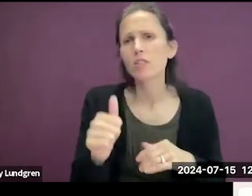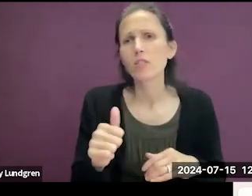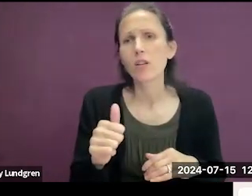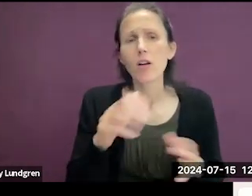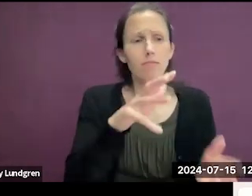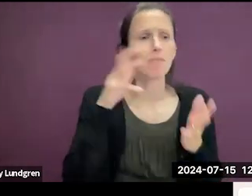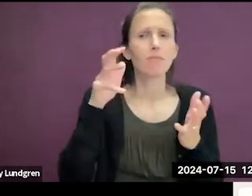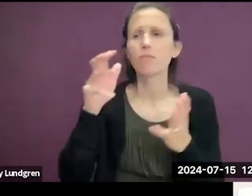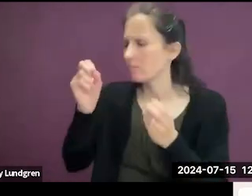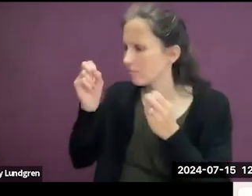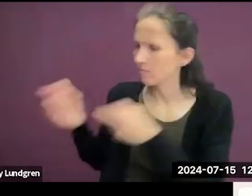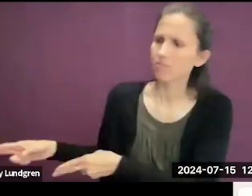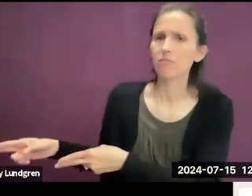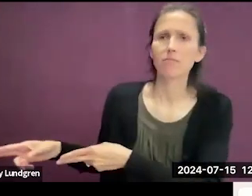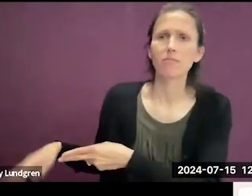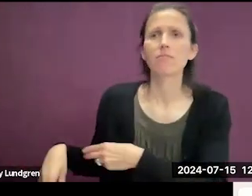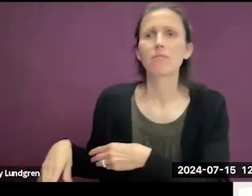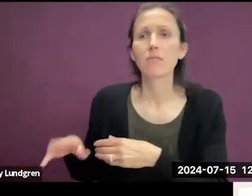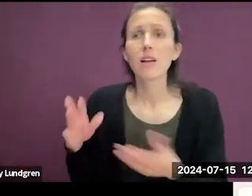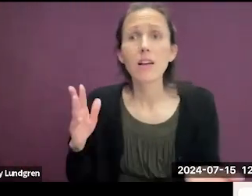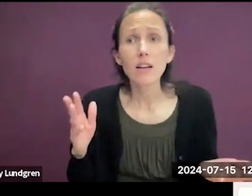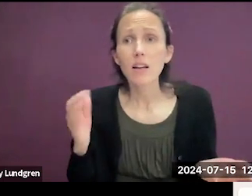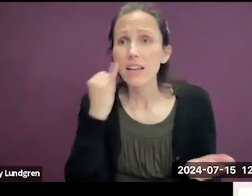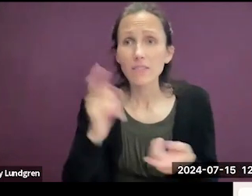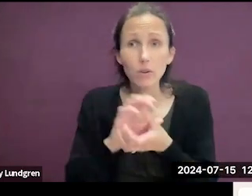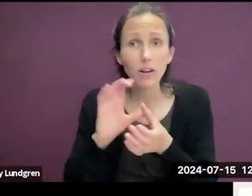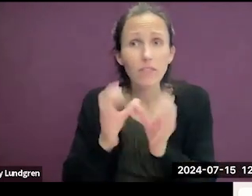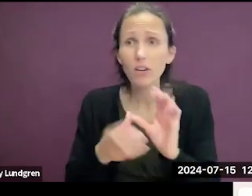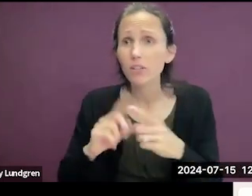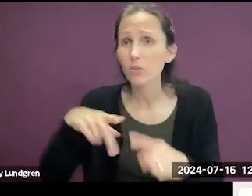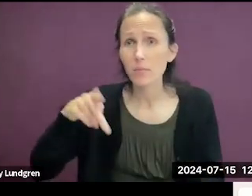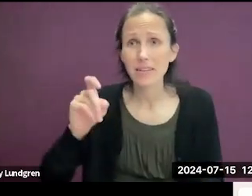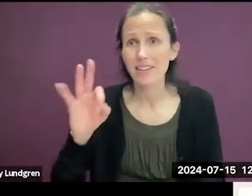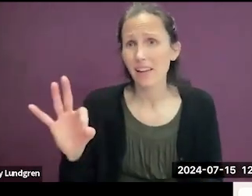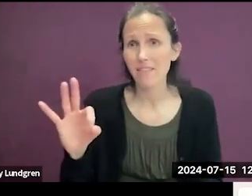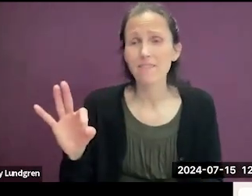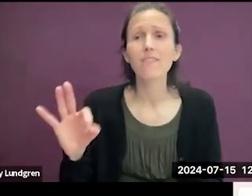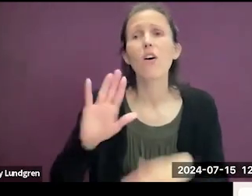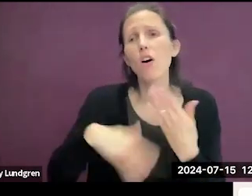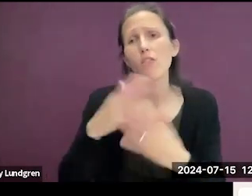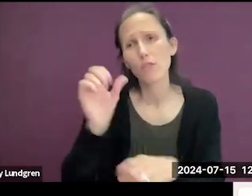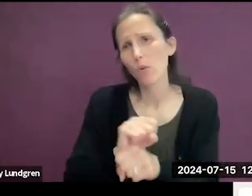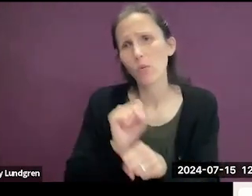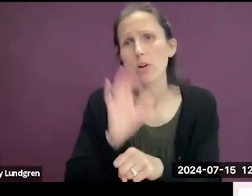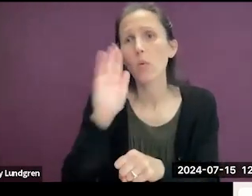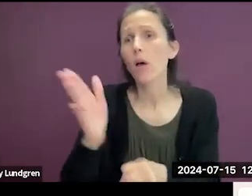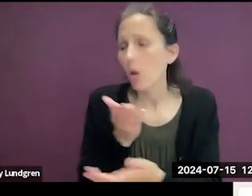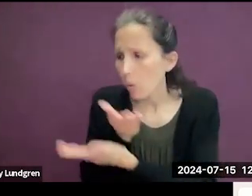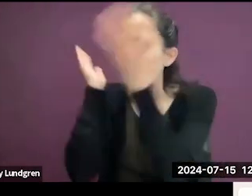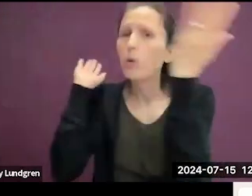and effort by converting your PowerPoint to a PDF. Because PowerPoint is a Microsoft product